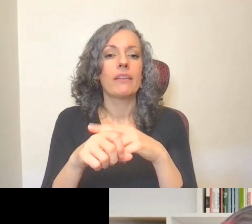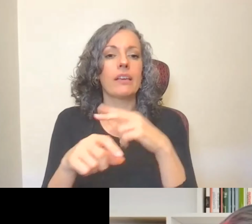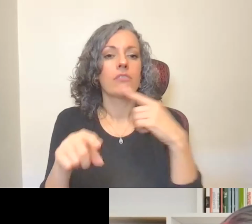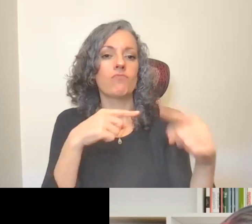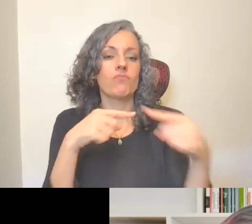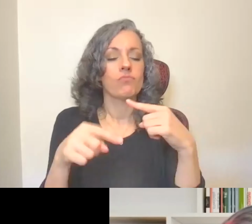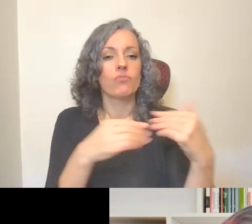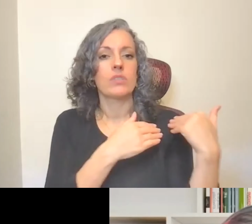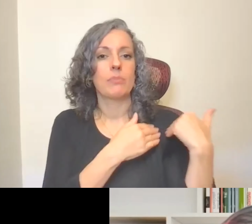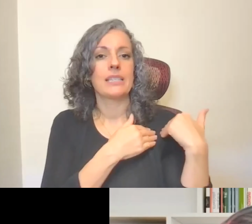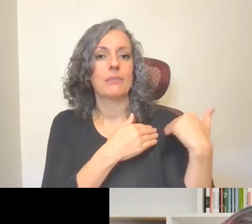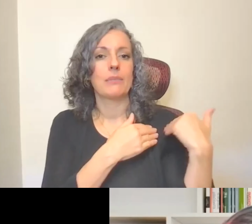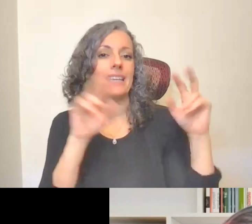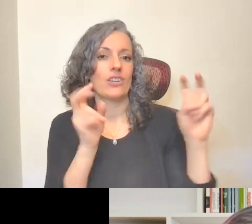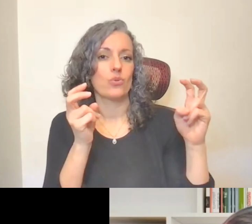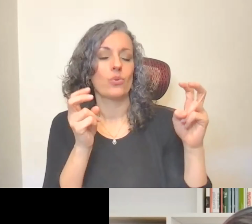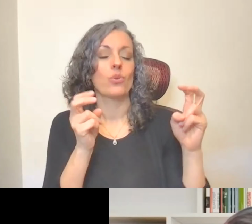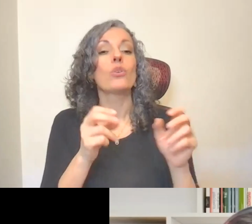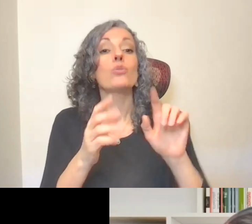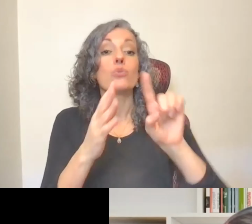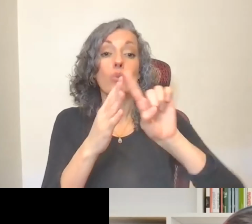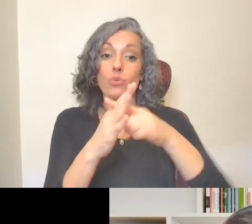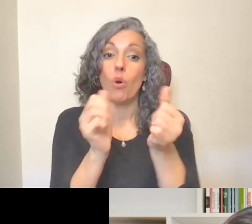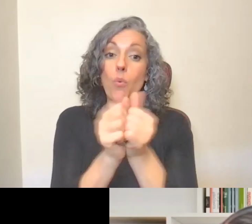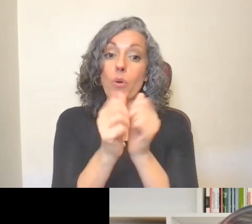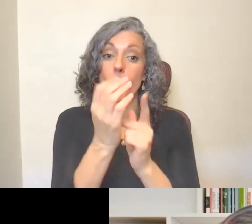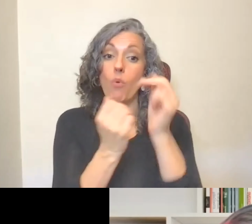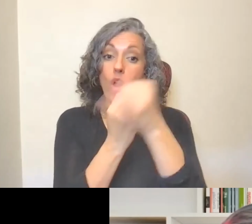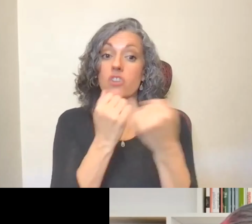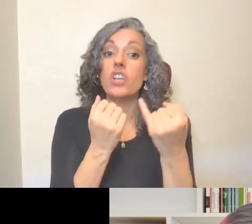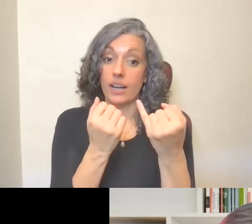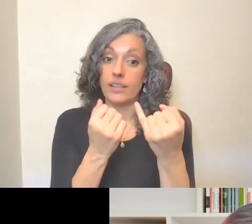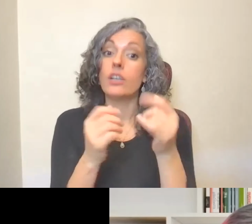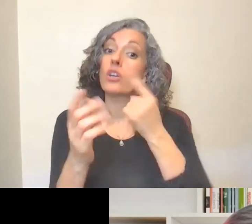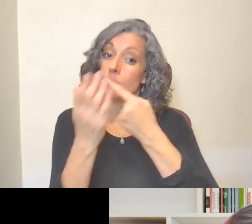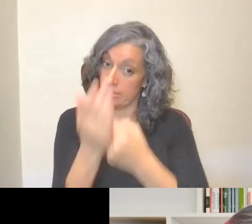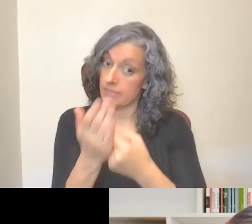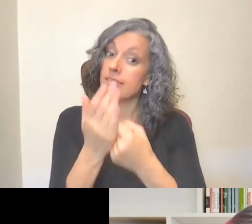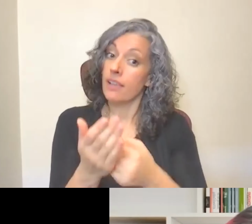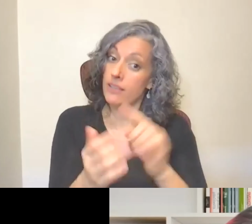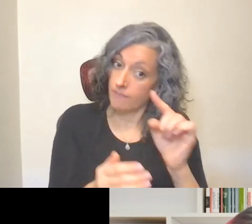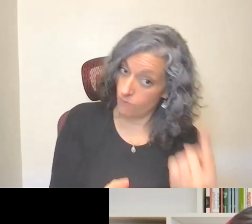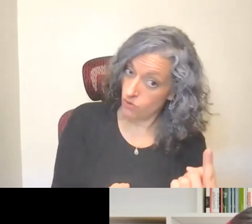that on the table of the at the beginning of the project and you discuss like adult human being